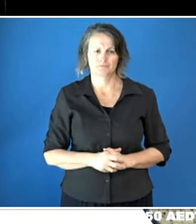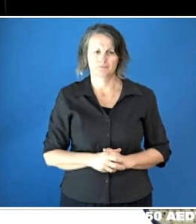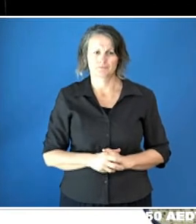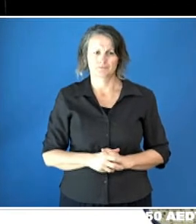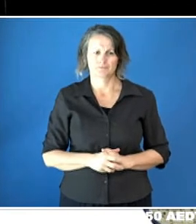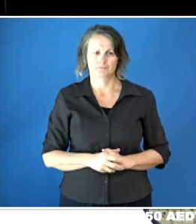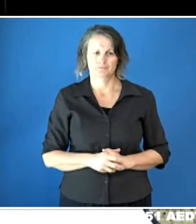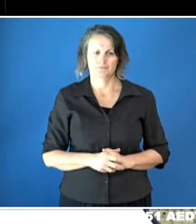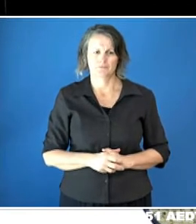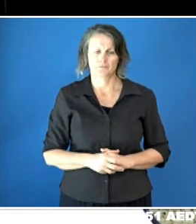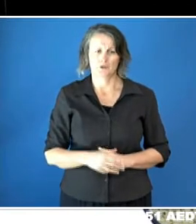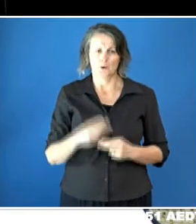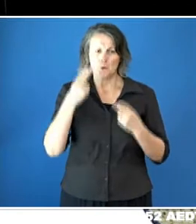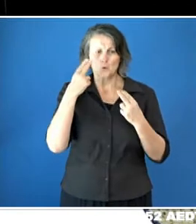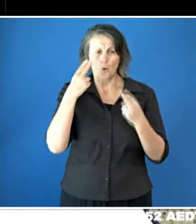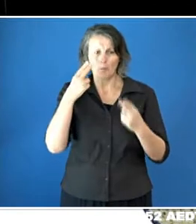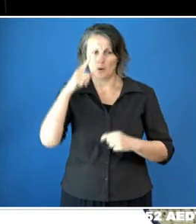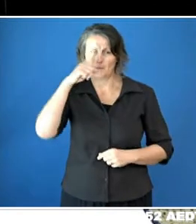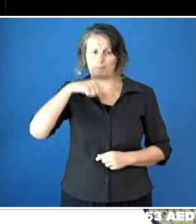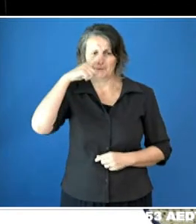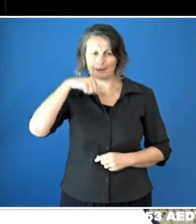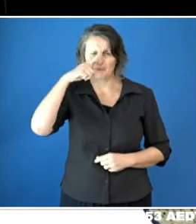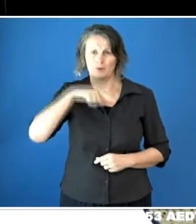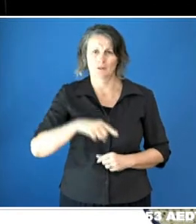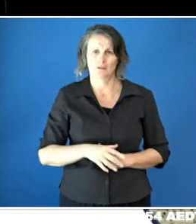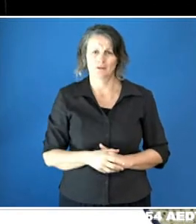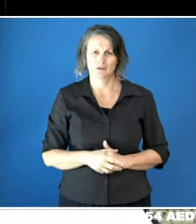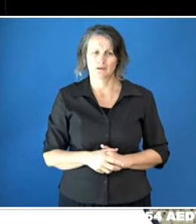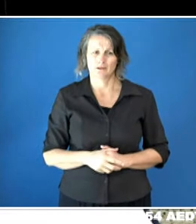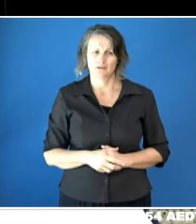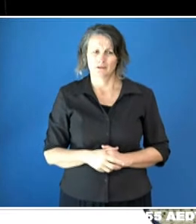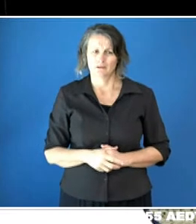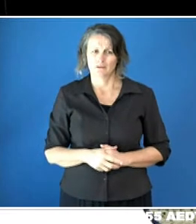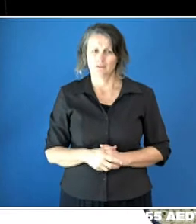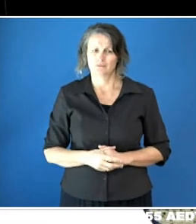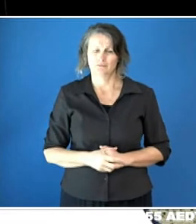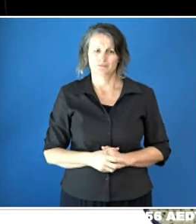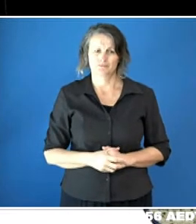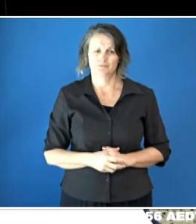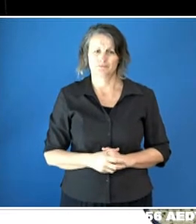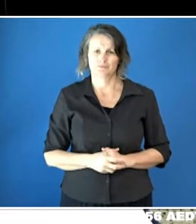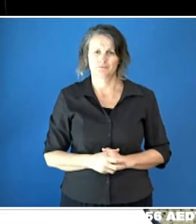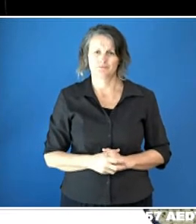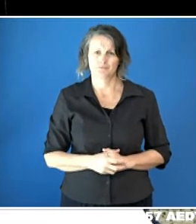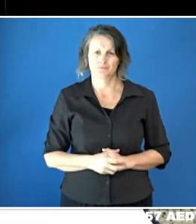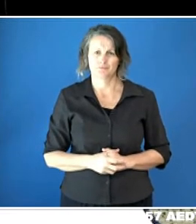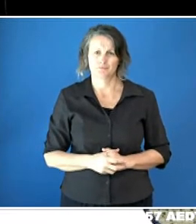then will -- just my -- Yes. Yeah.